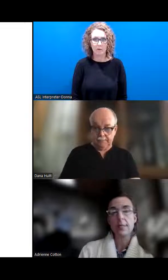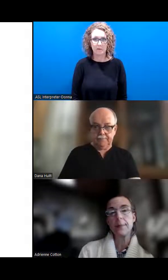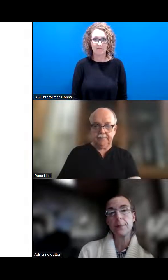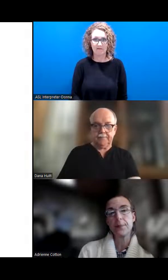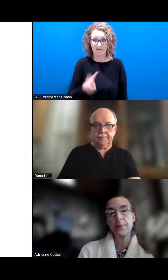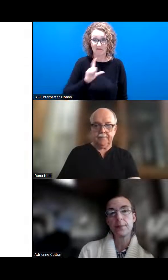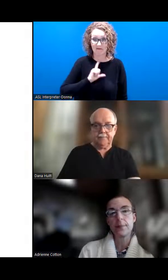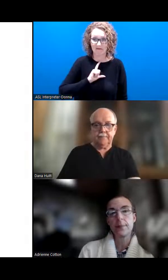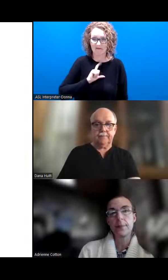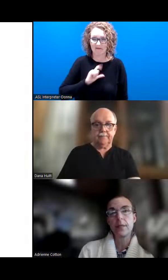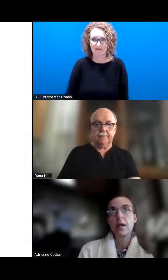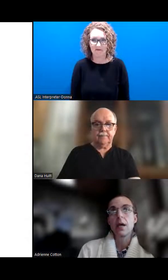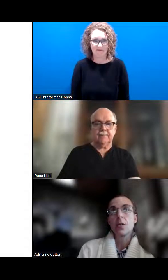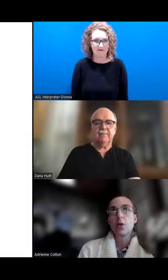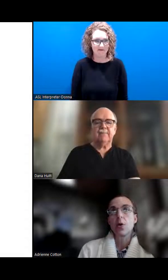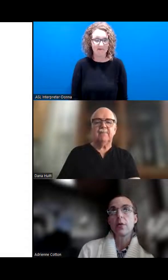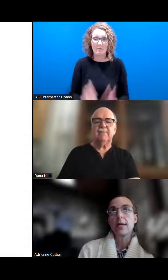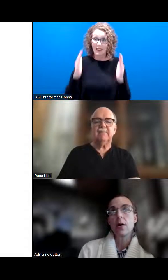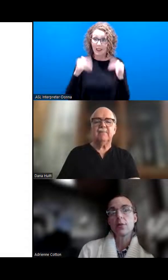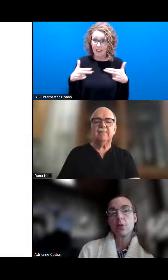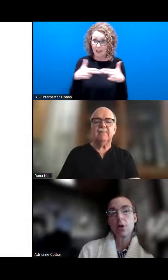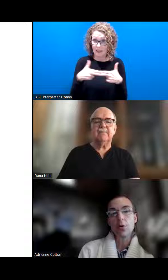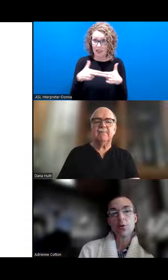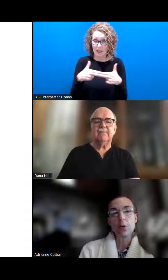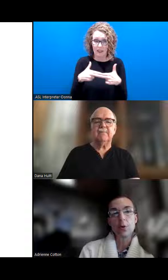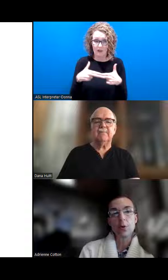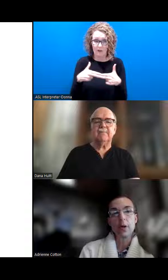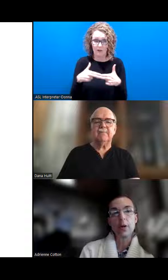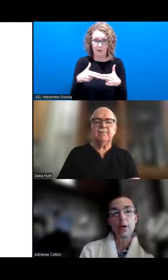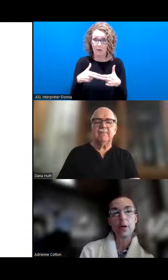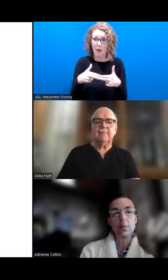worker as, how would you like to be able to go to school and earn